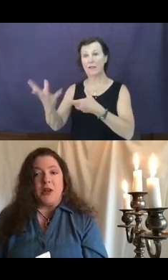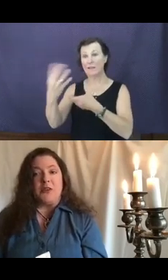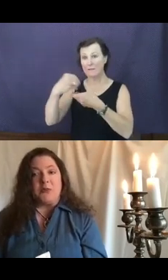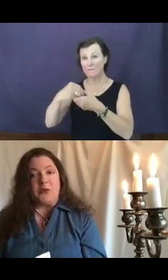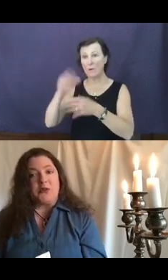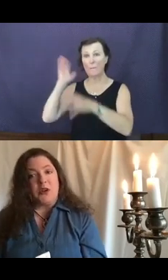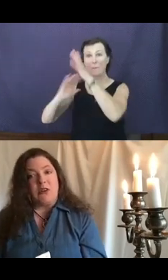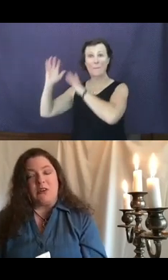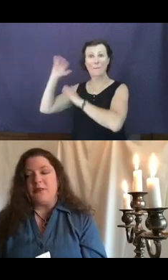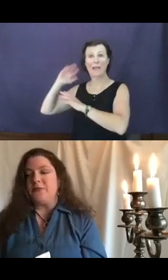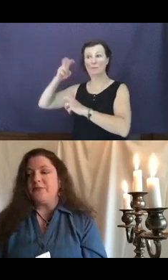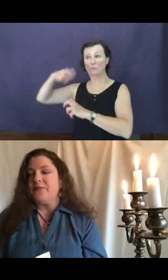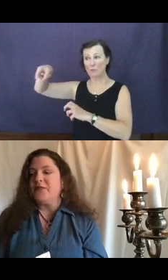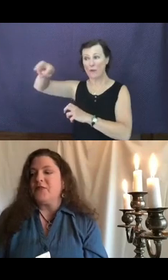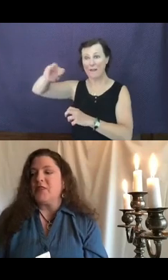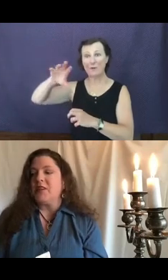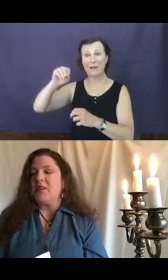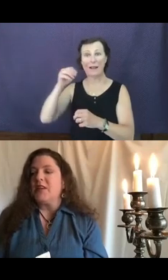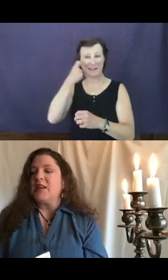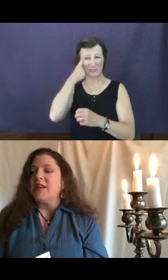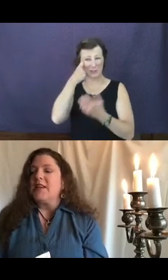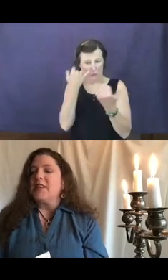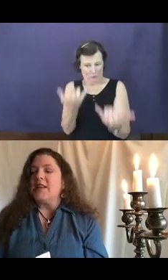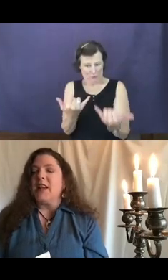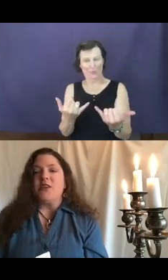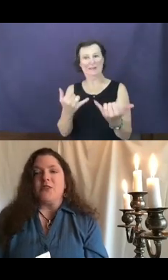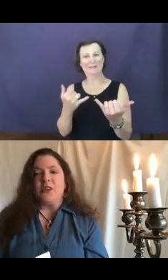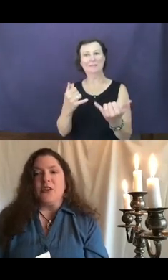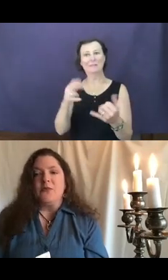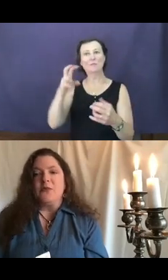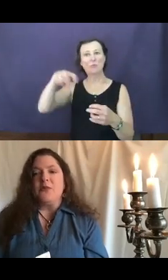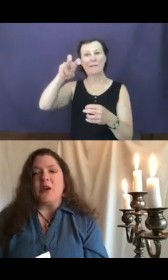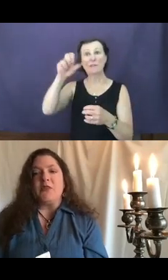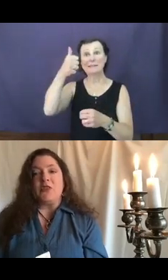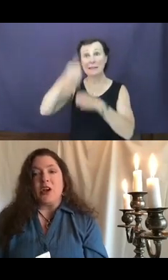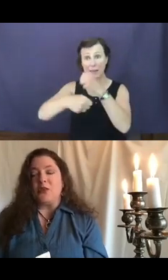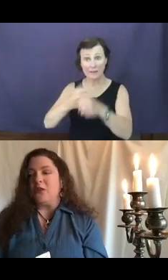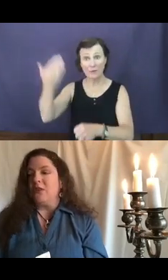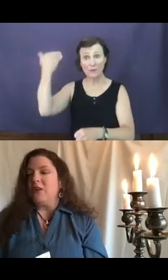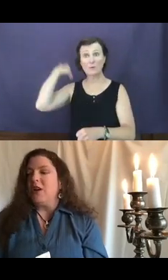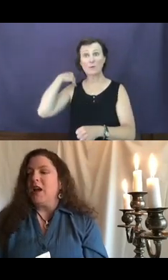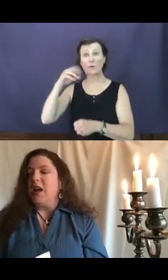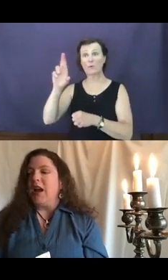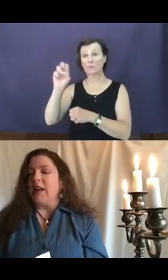as most current. Ten years ago Reverend Sondor and his